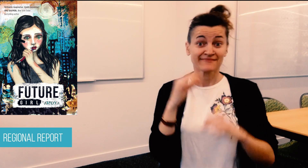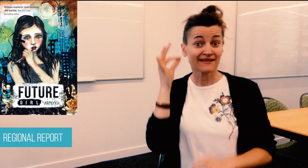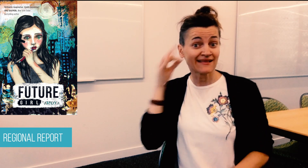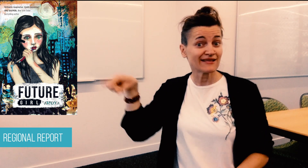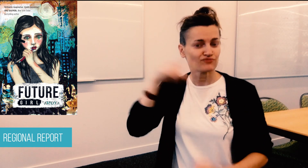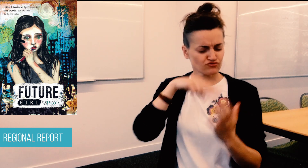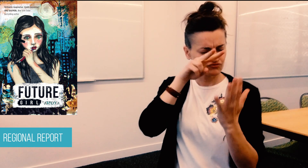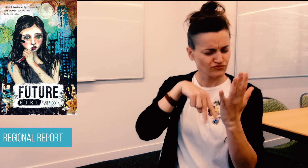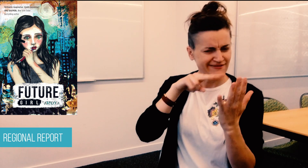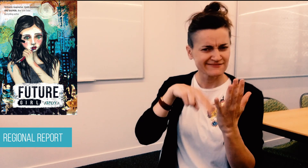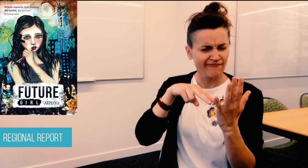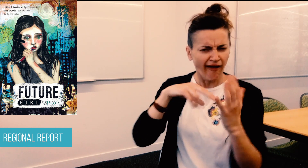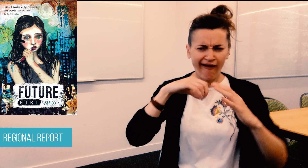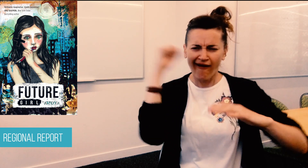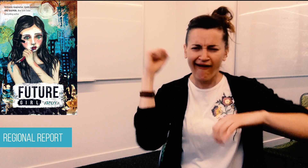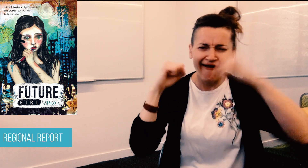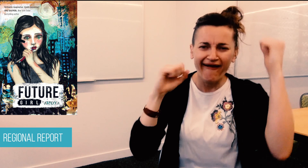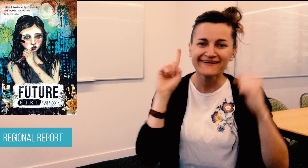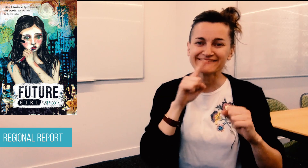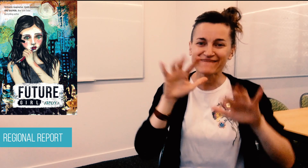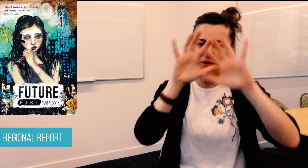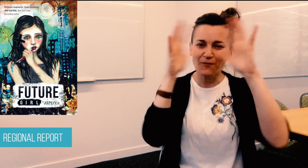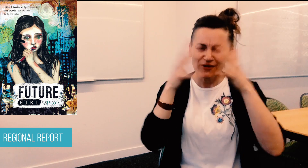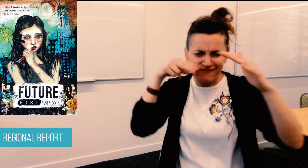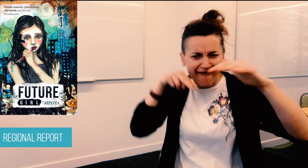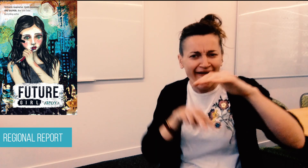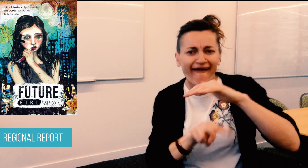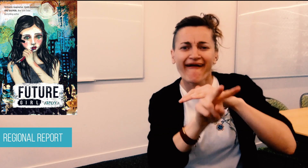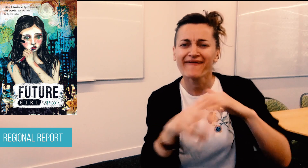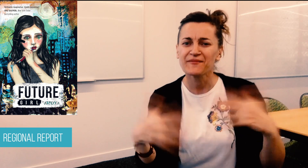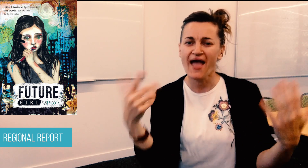and hearing people with insight into Deafness.